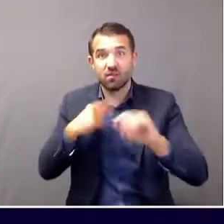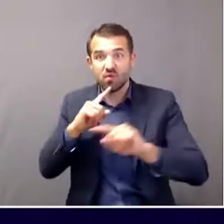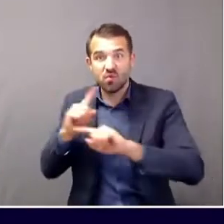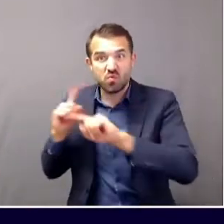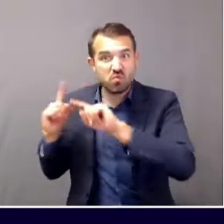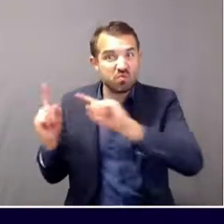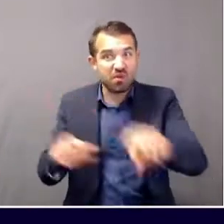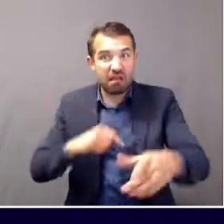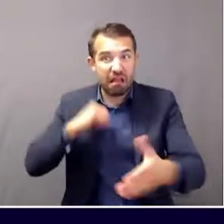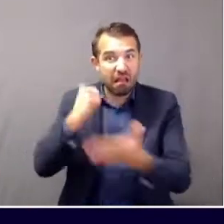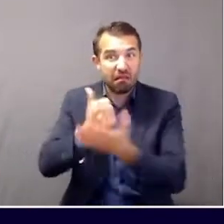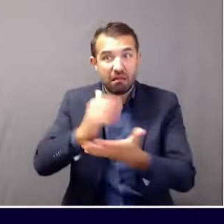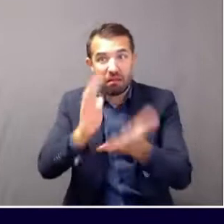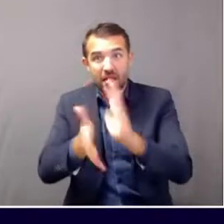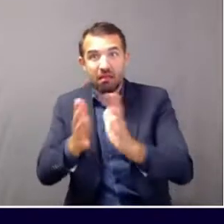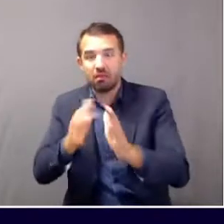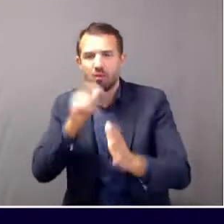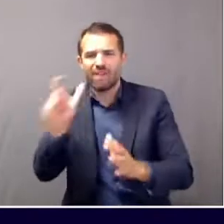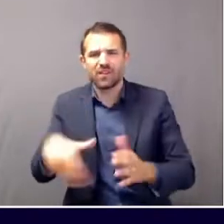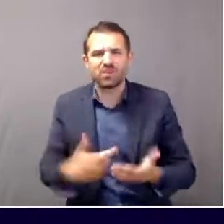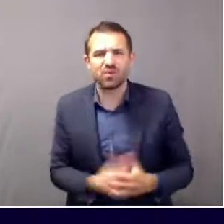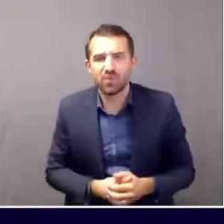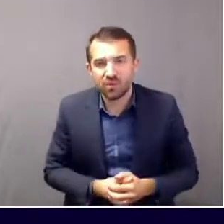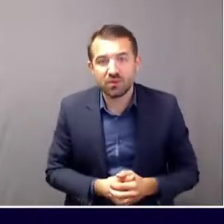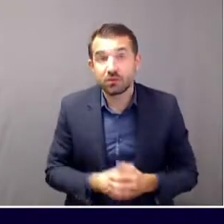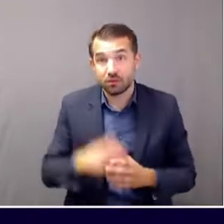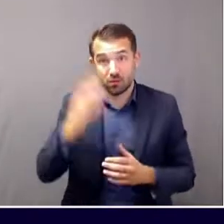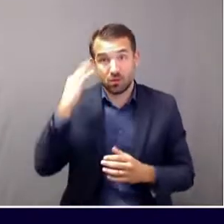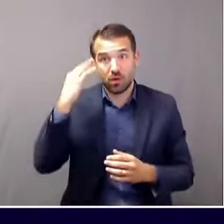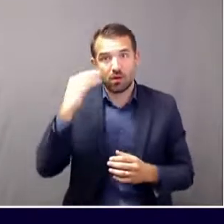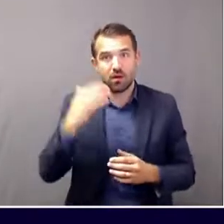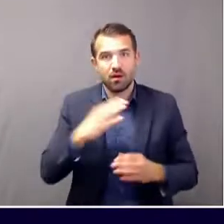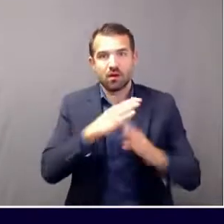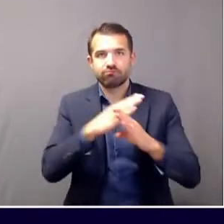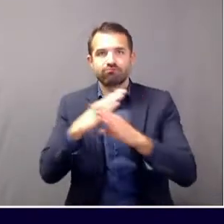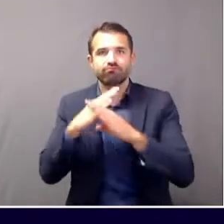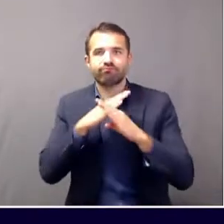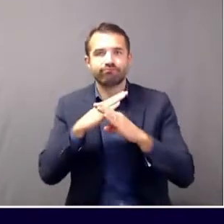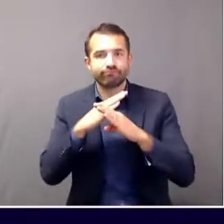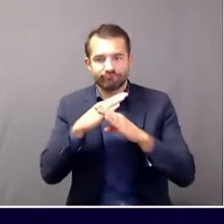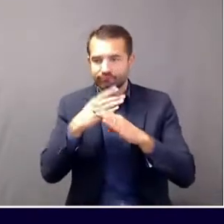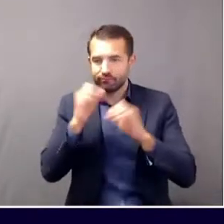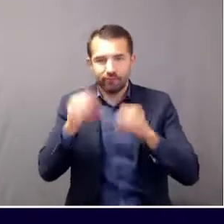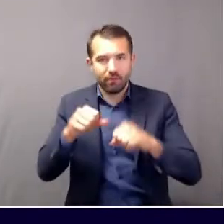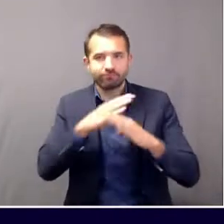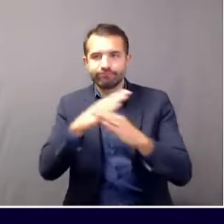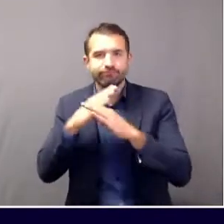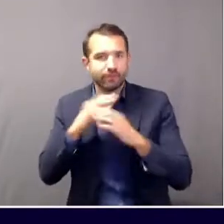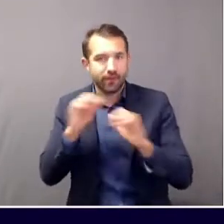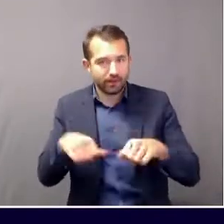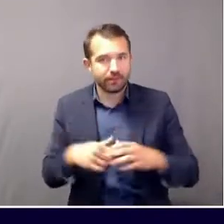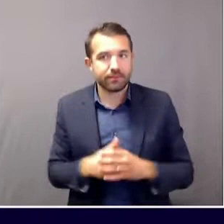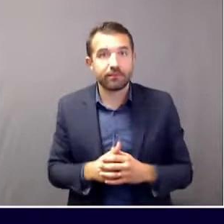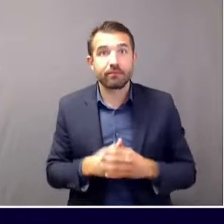prevent the problem